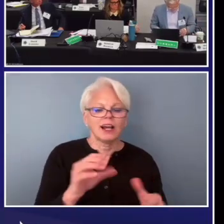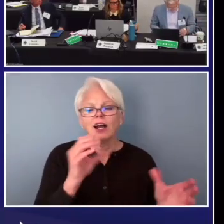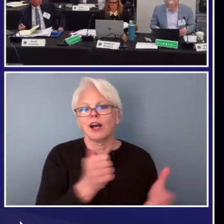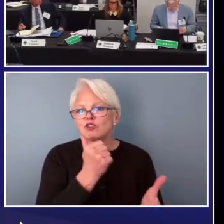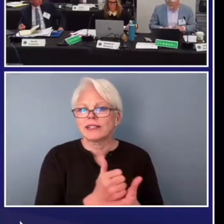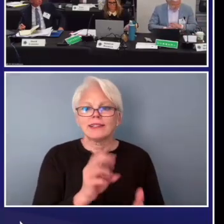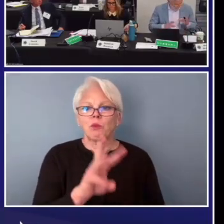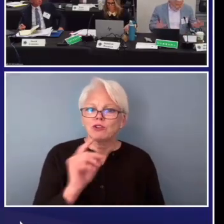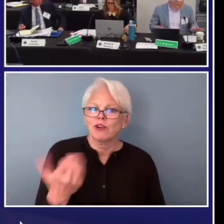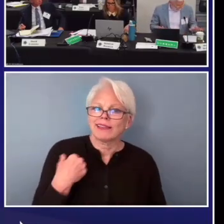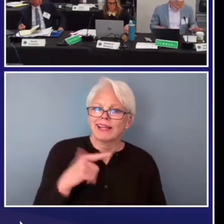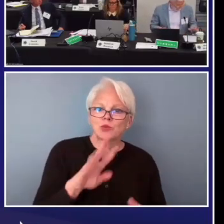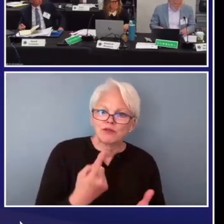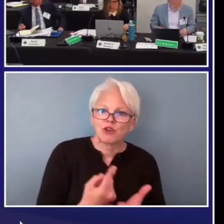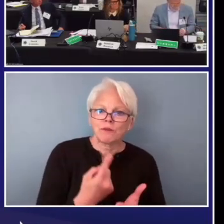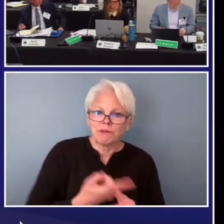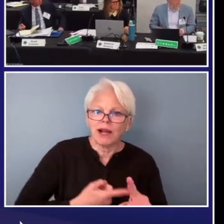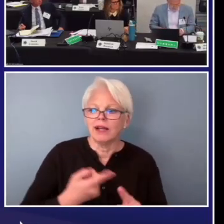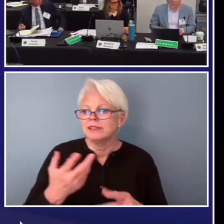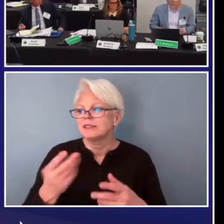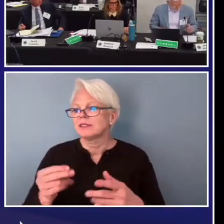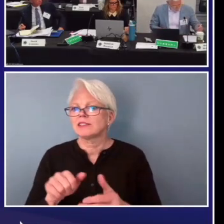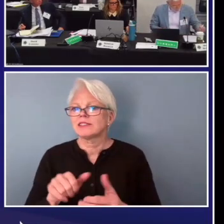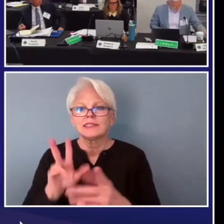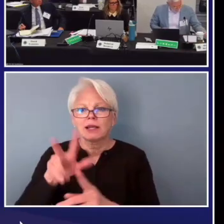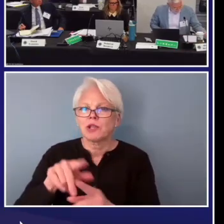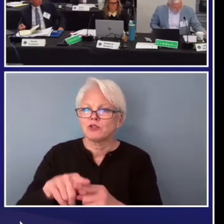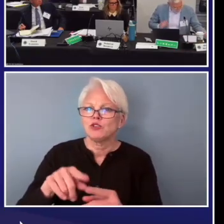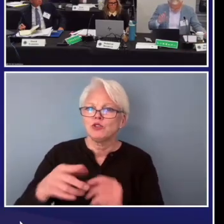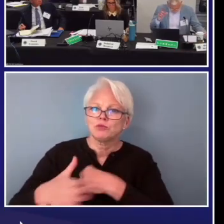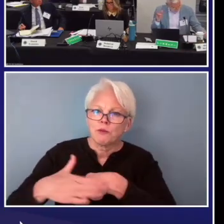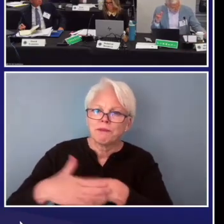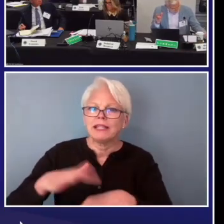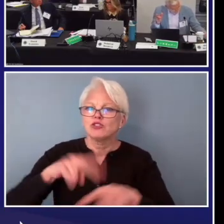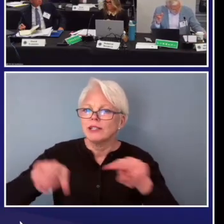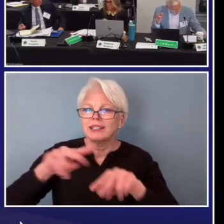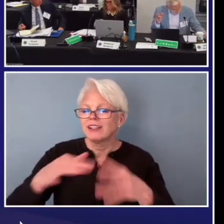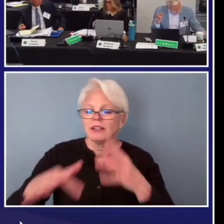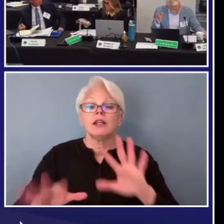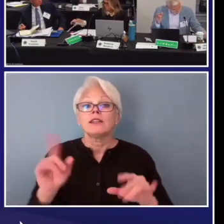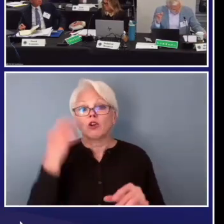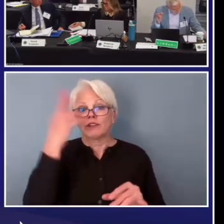And even notwithstanding those things, the only reason why those wouldn't apply is if there was an adverse